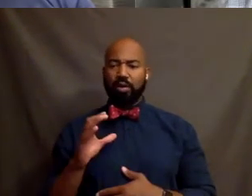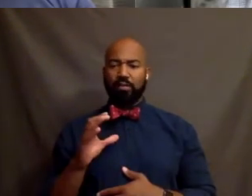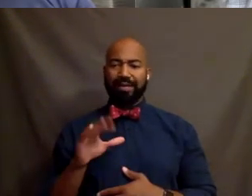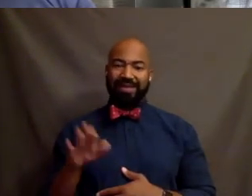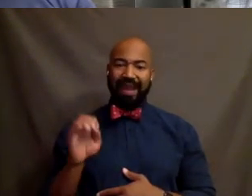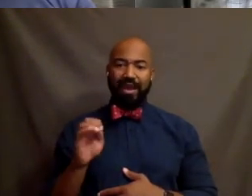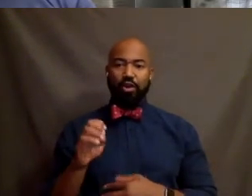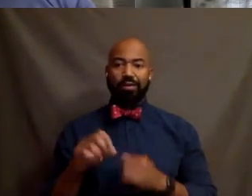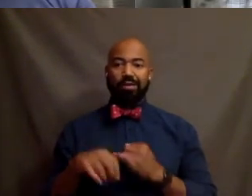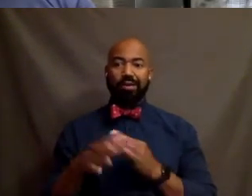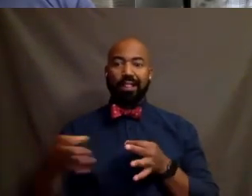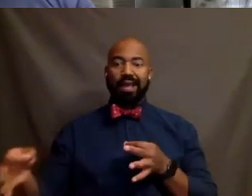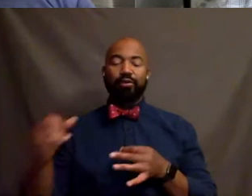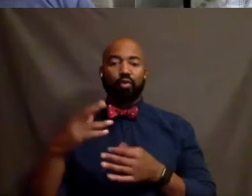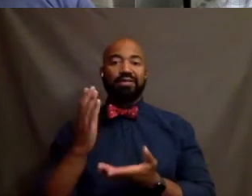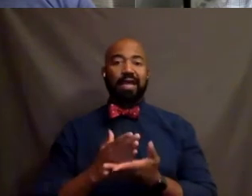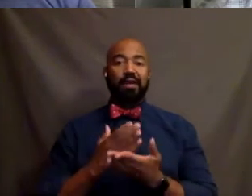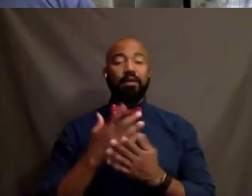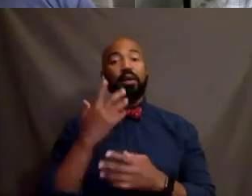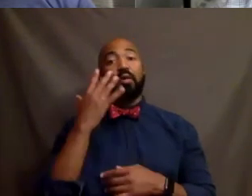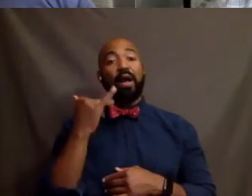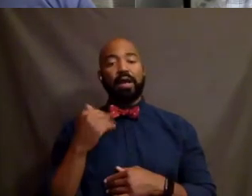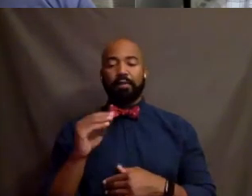because of how we code things. Yeah.